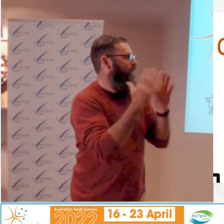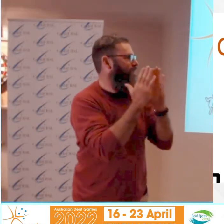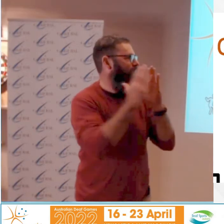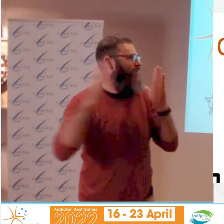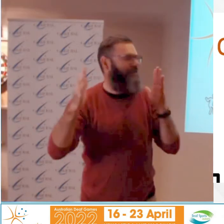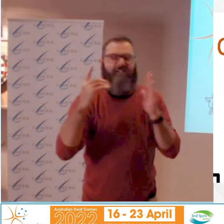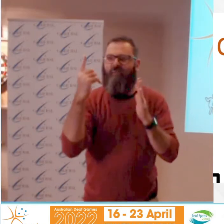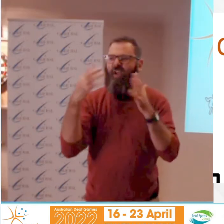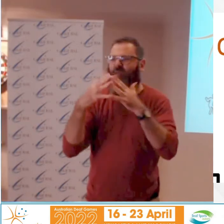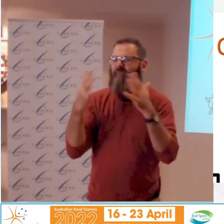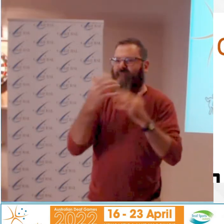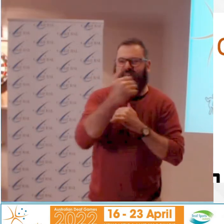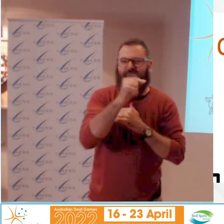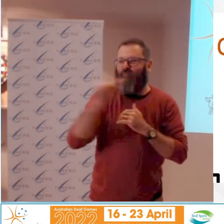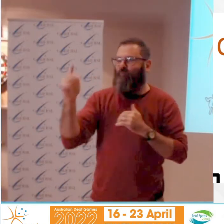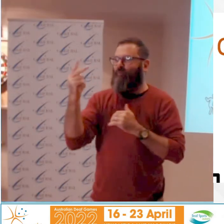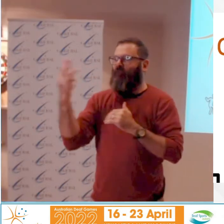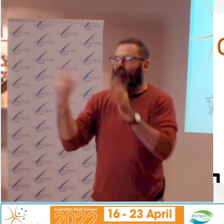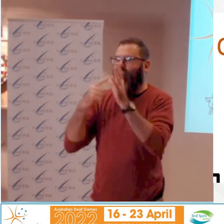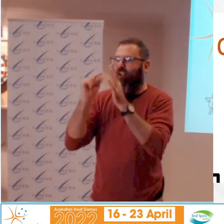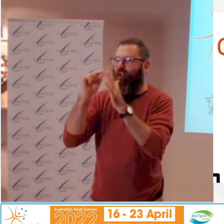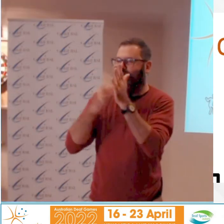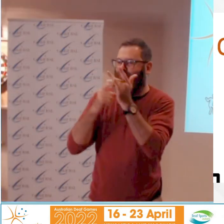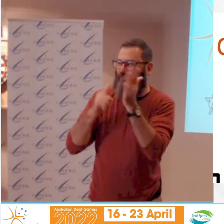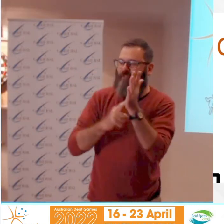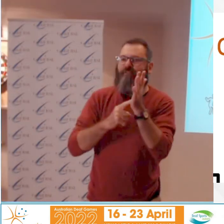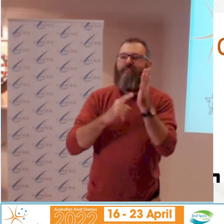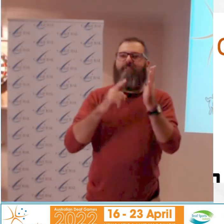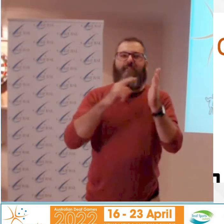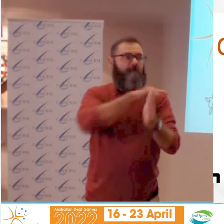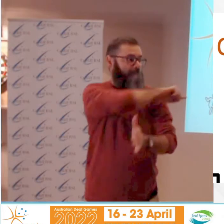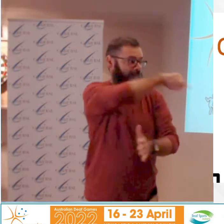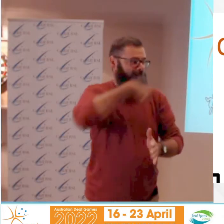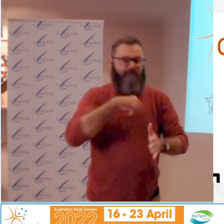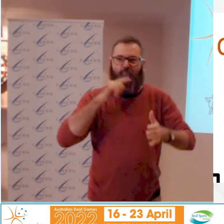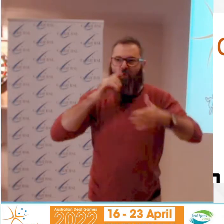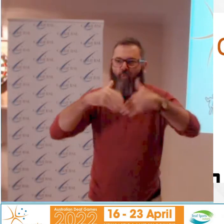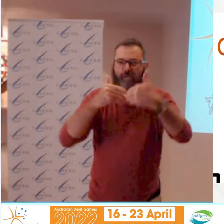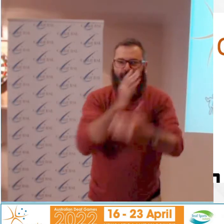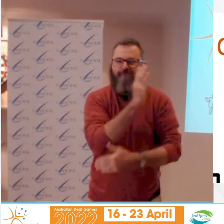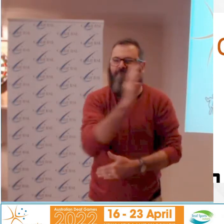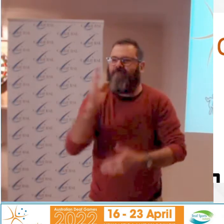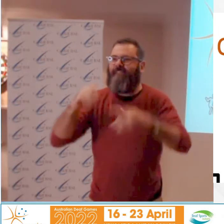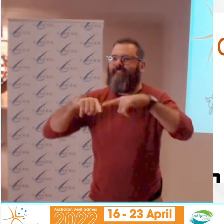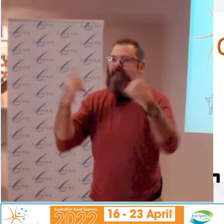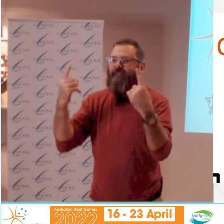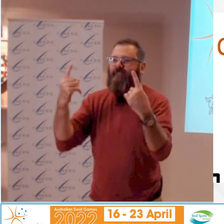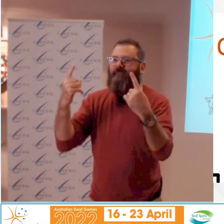it's also about being active as well so we've got from the 6th to the 12th of april we'll have